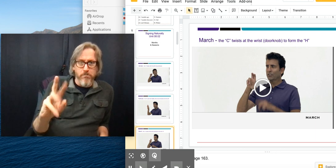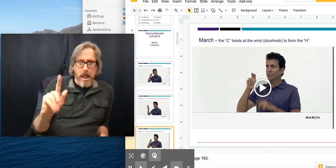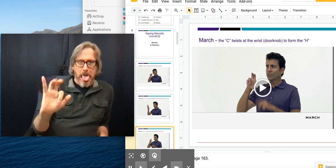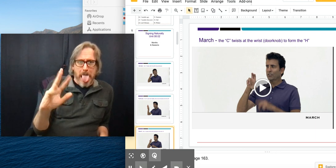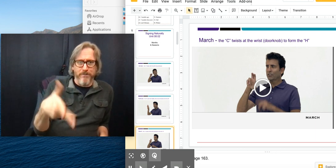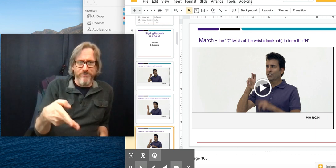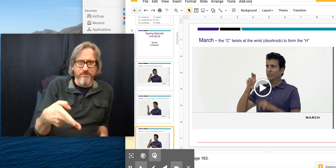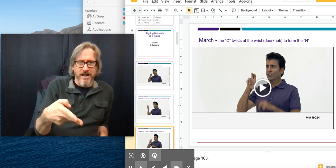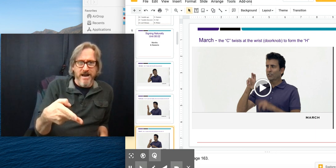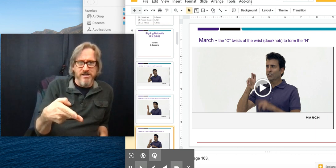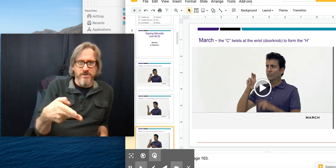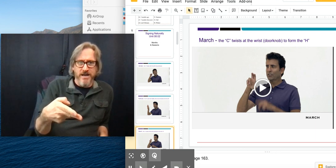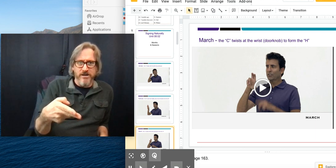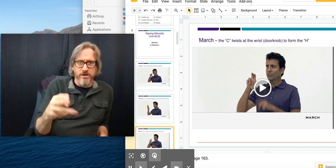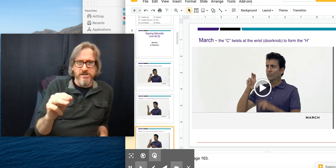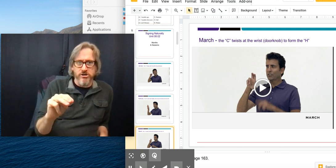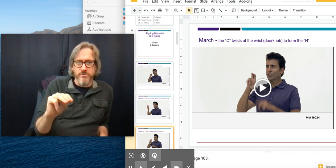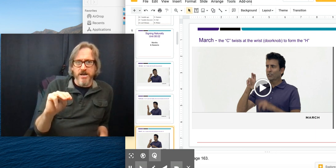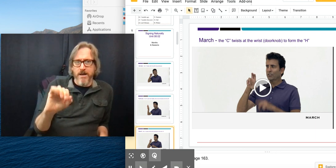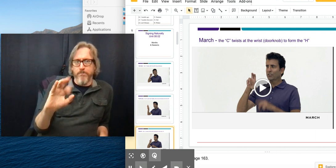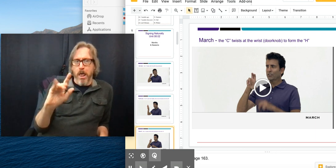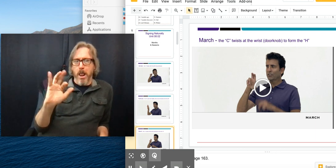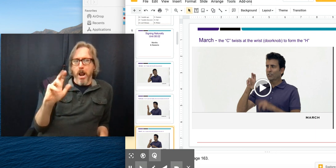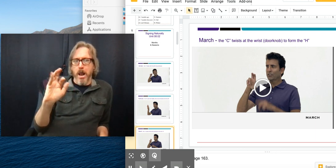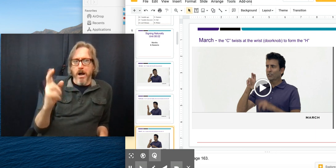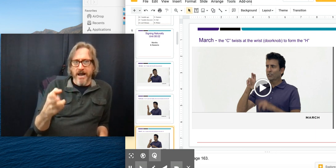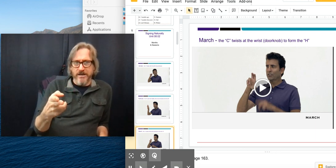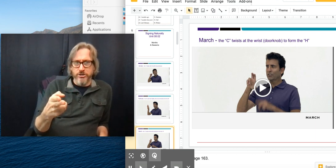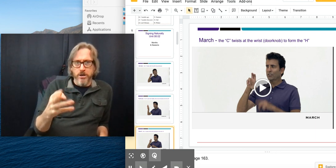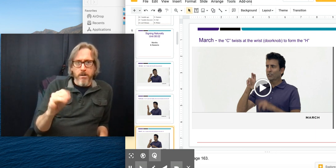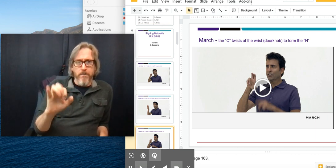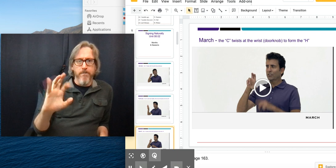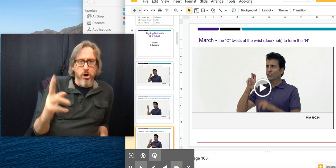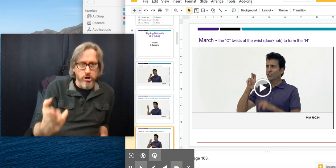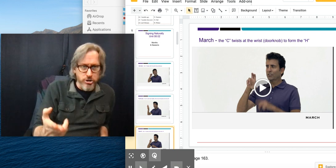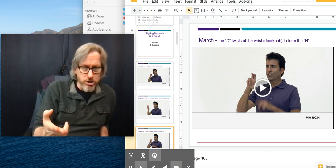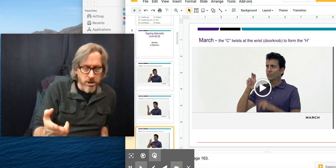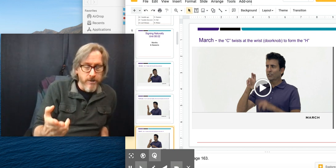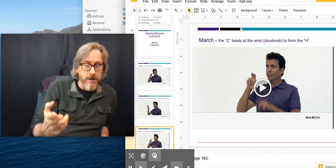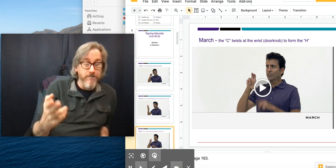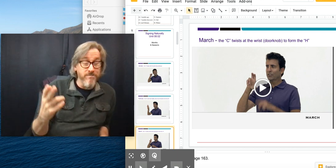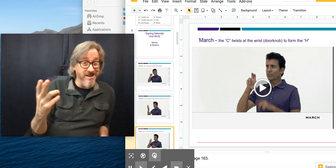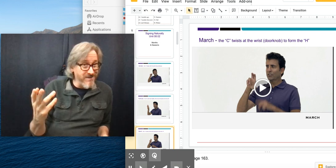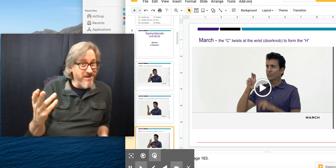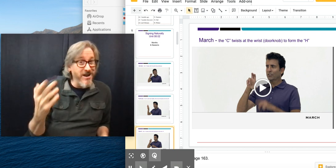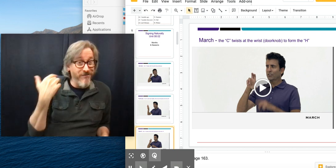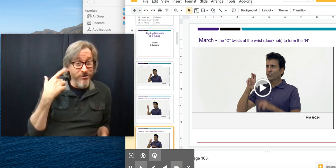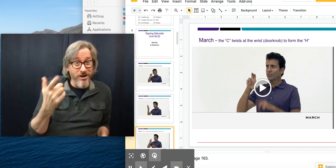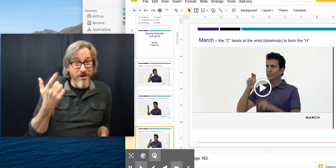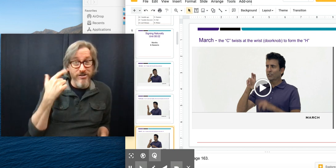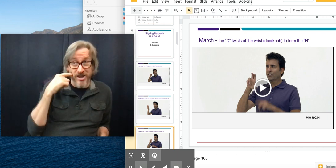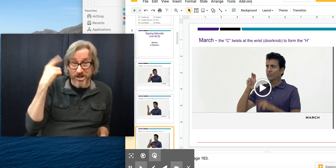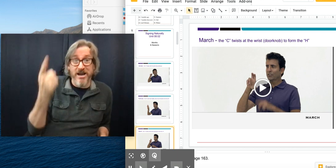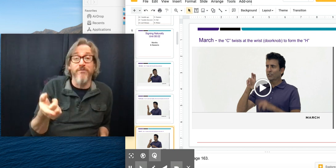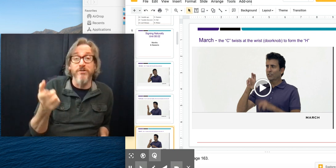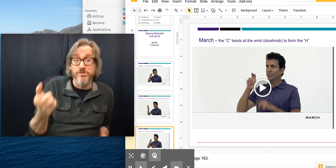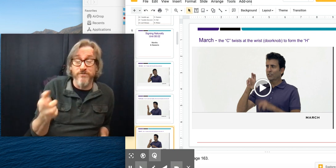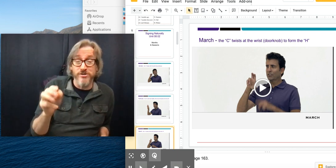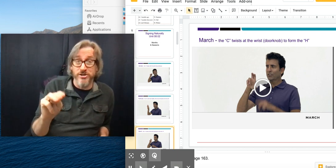like and it ends with an H right it starts with m h March except that if you're the careful Observer